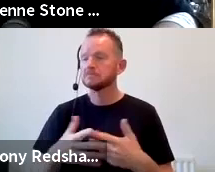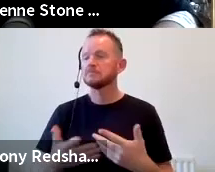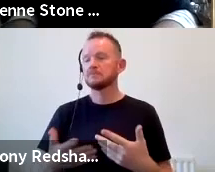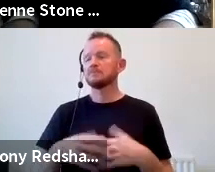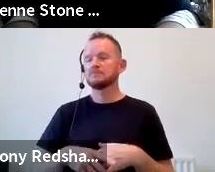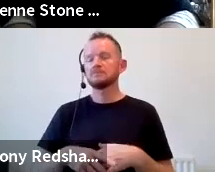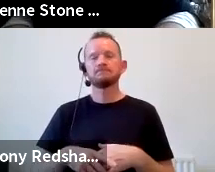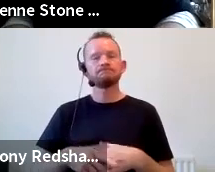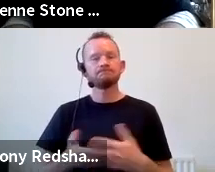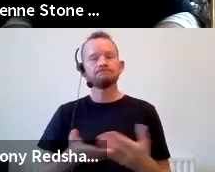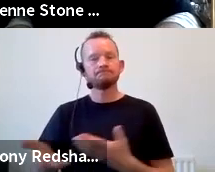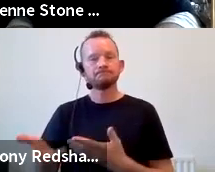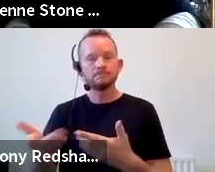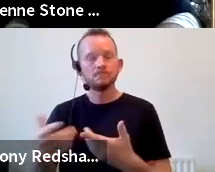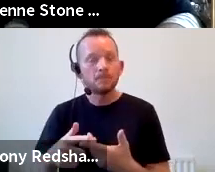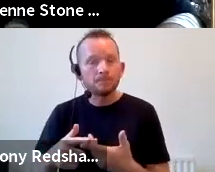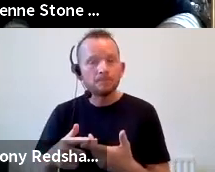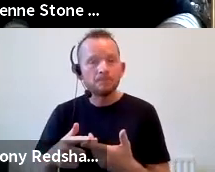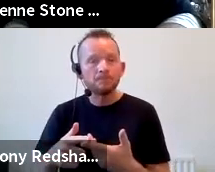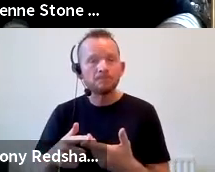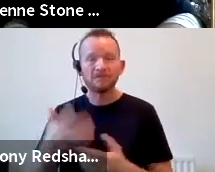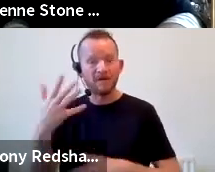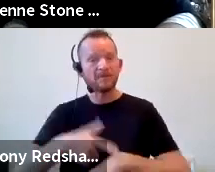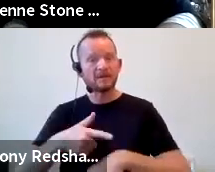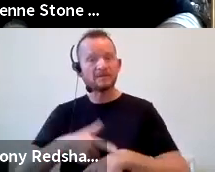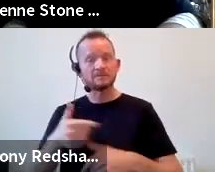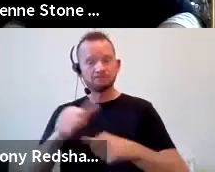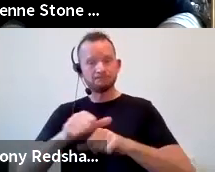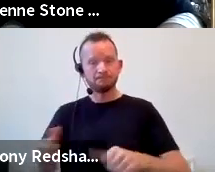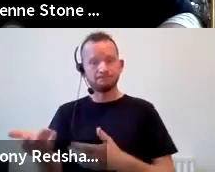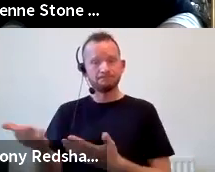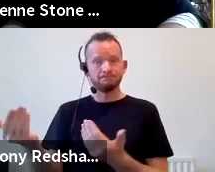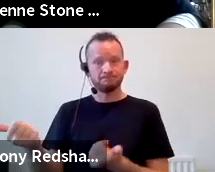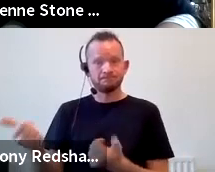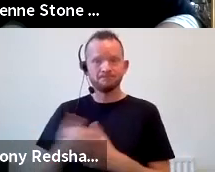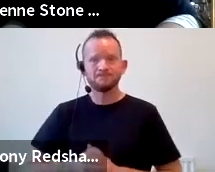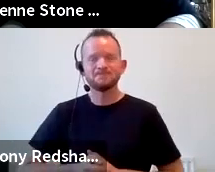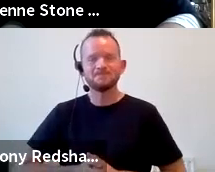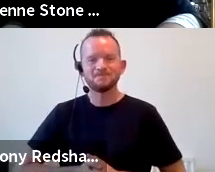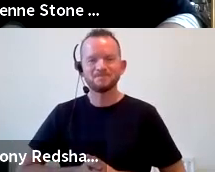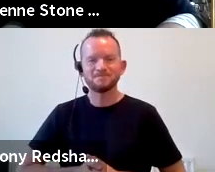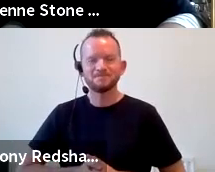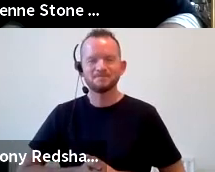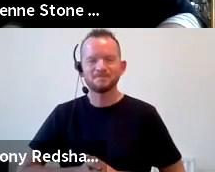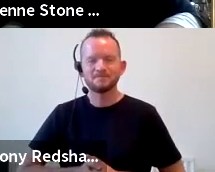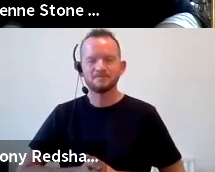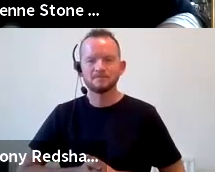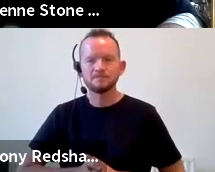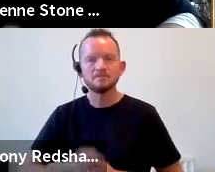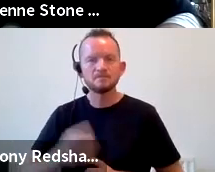So, you